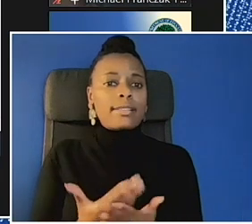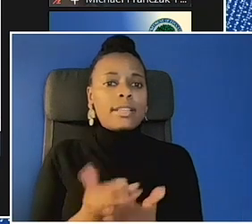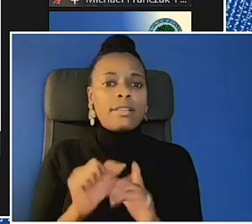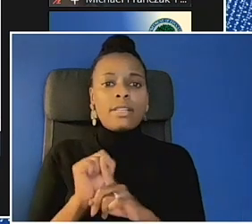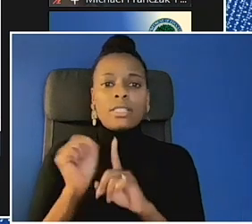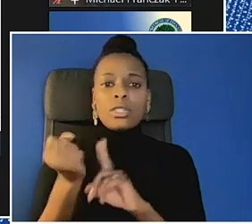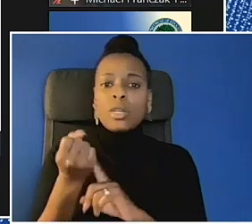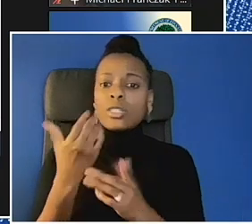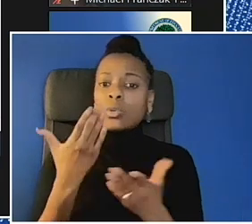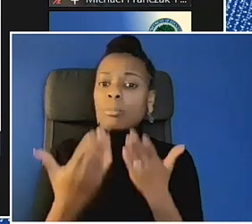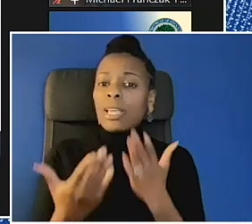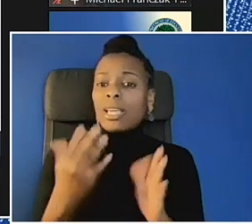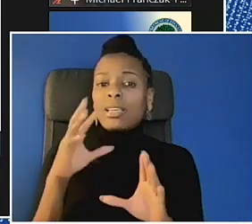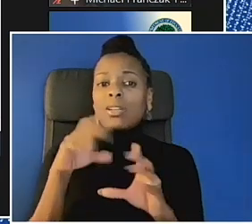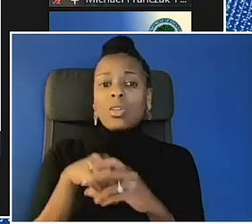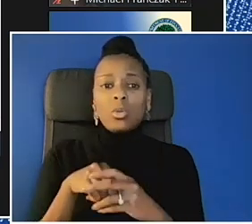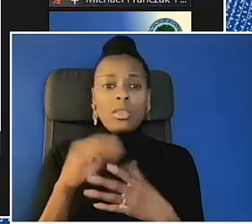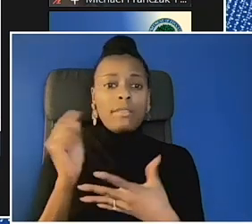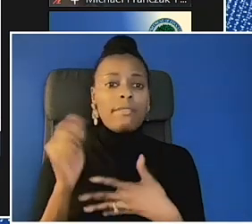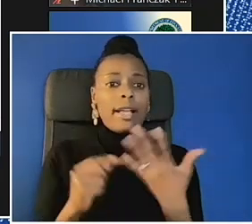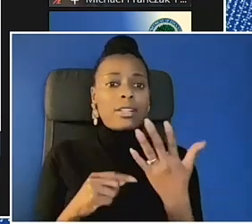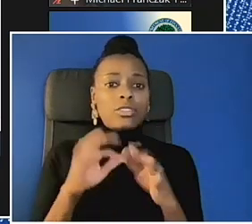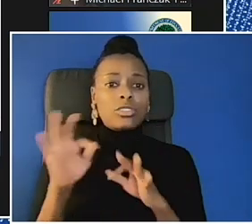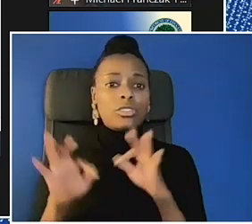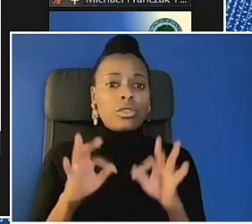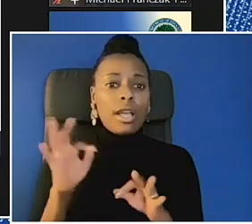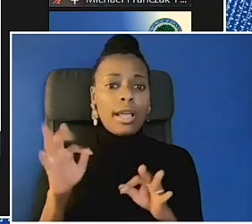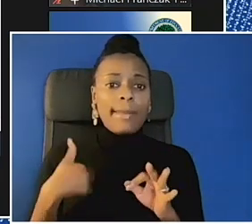the factors described and that we have discussed in paragraph B.